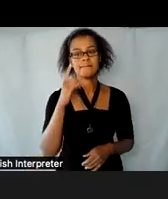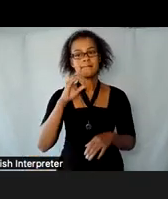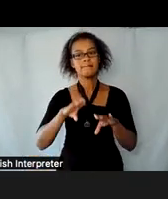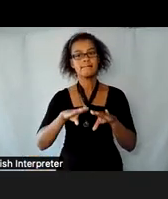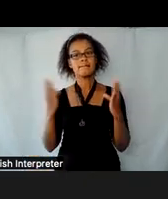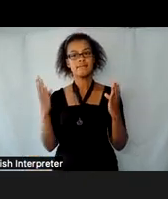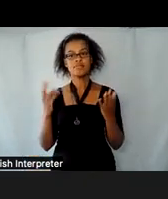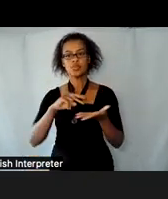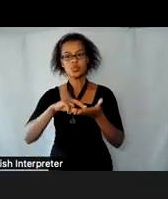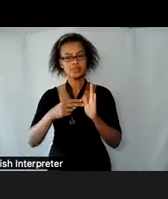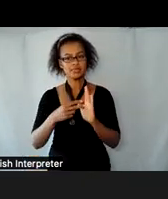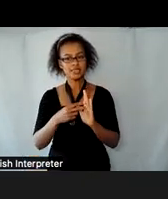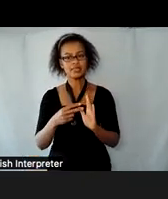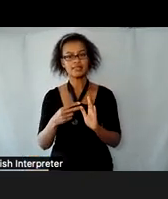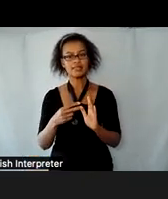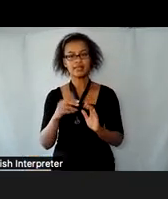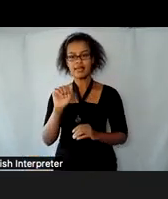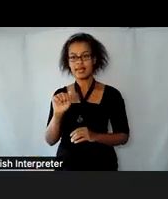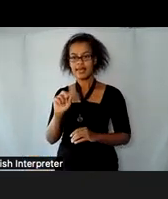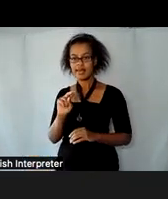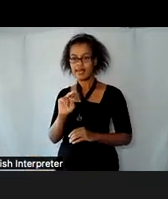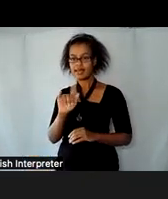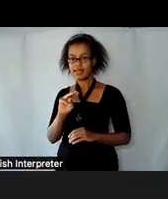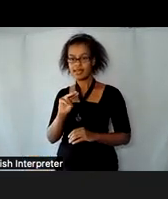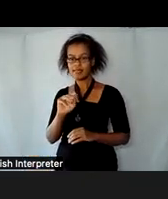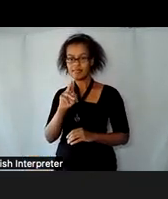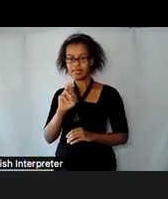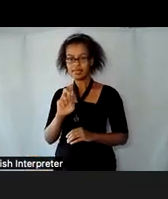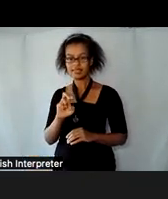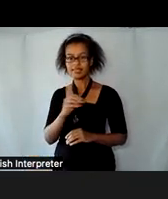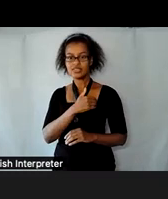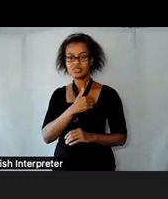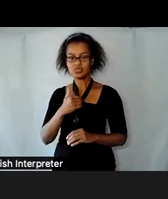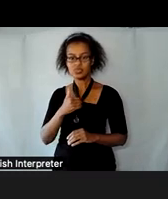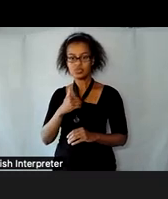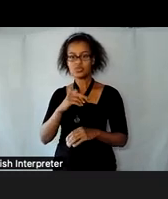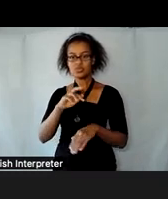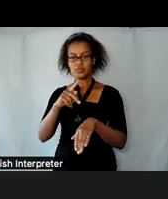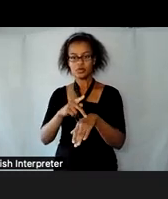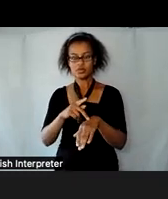So first of all, this is a funding program as opposed to Arts in the Parks.